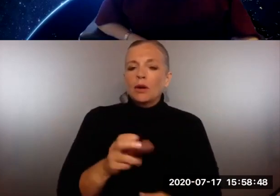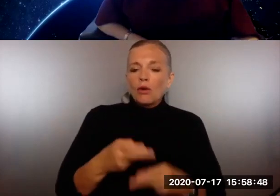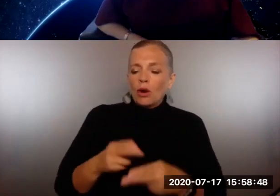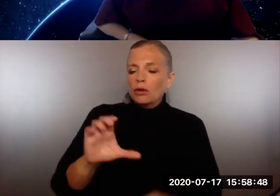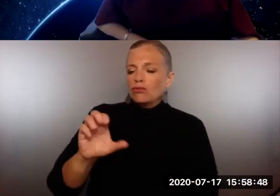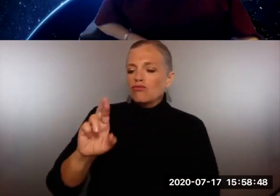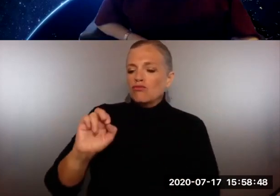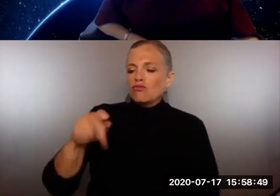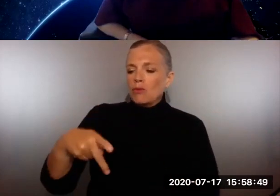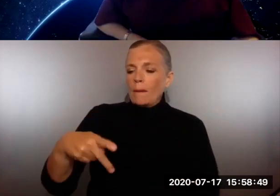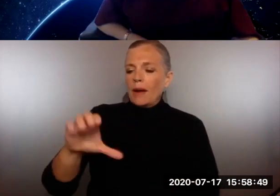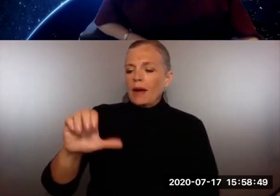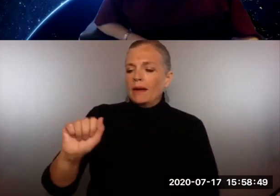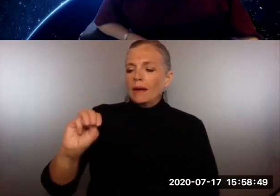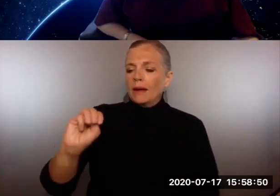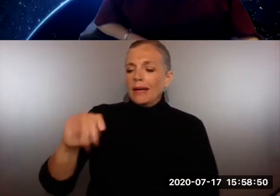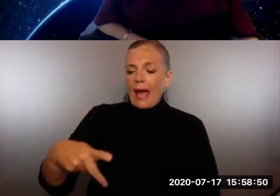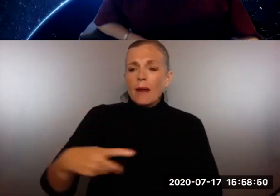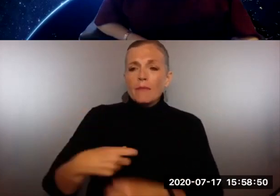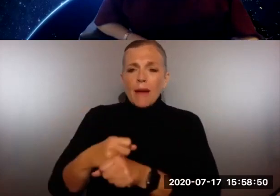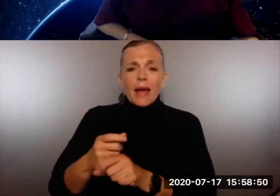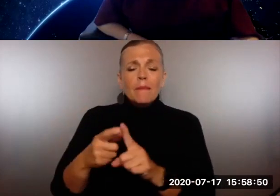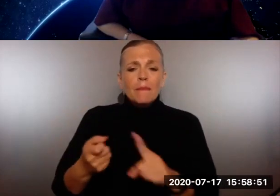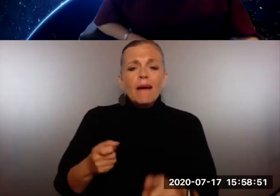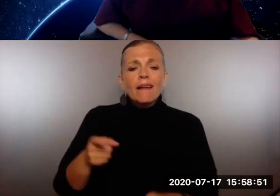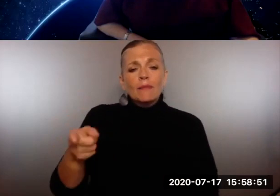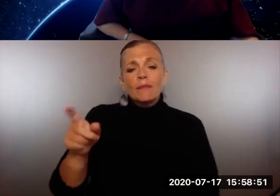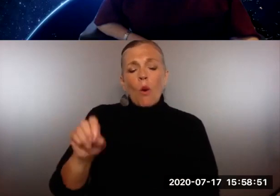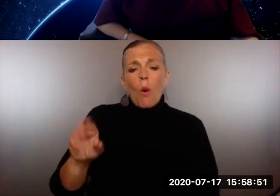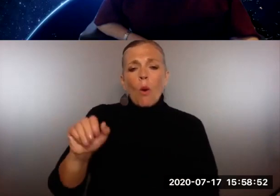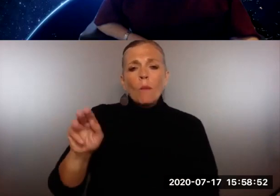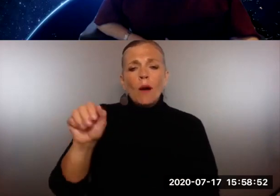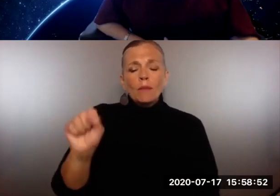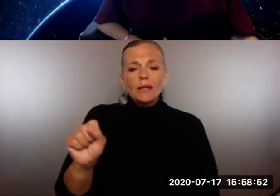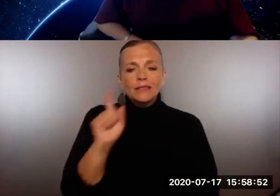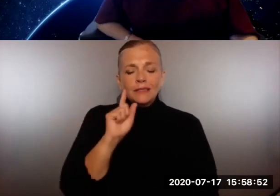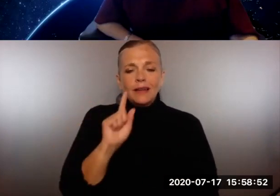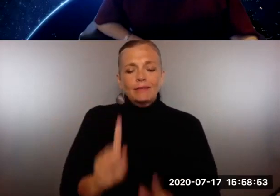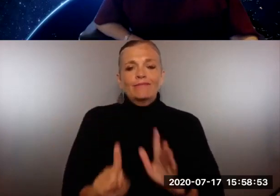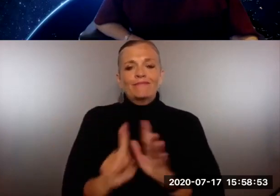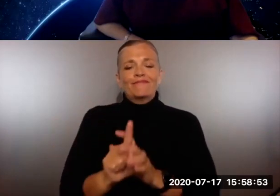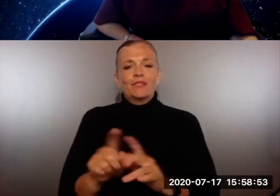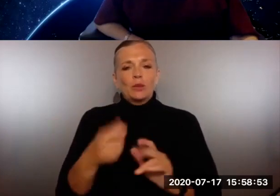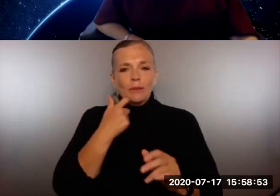During a surprise appearance at one of the virtual Crip Camps that are now going on.